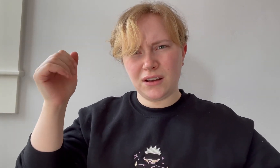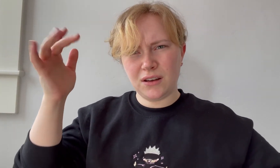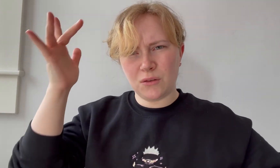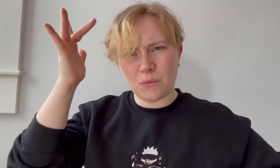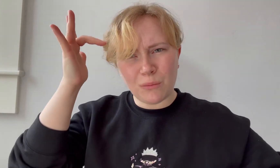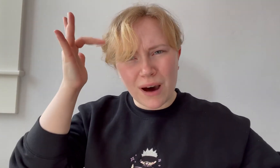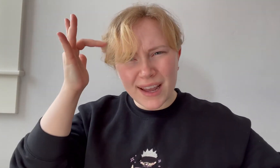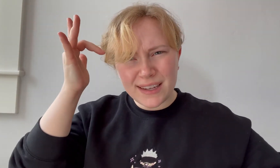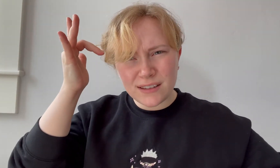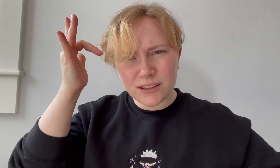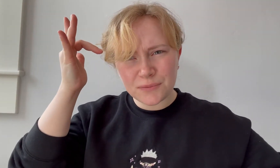why